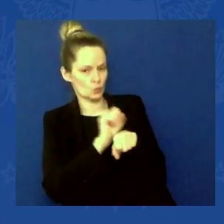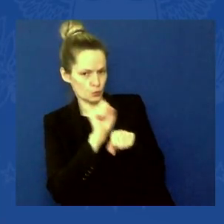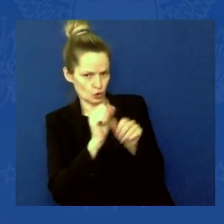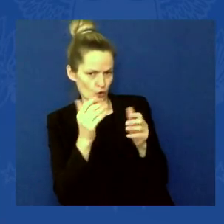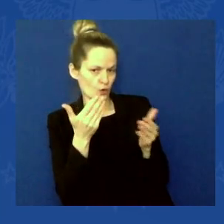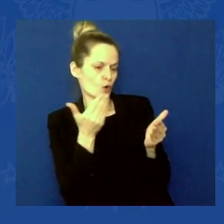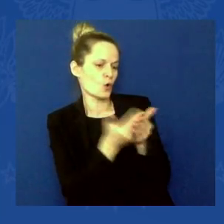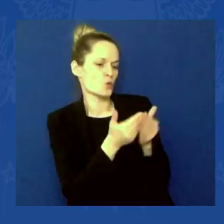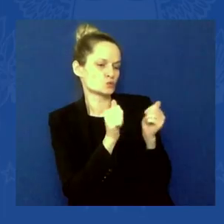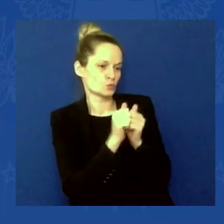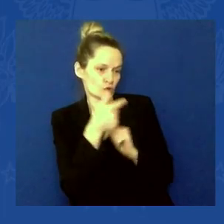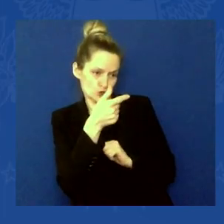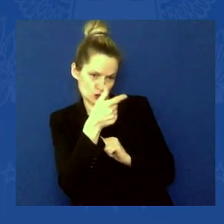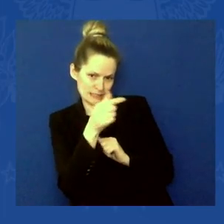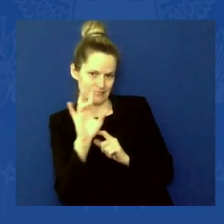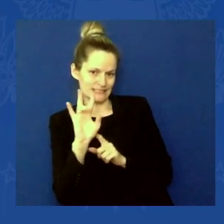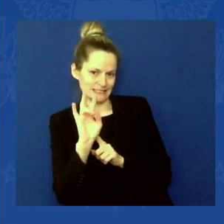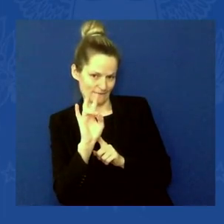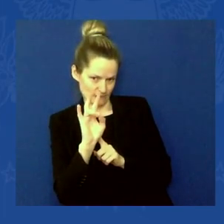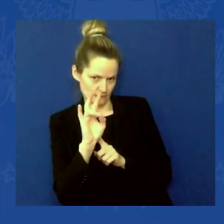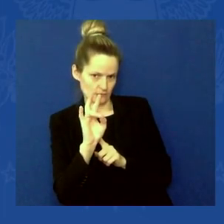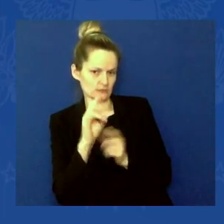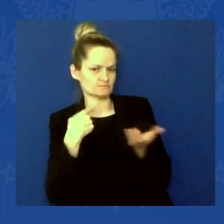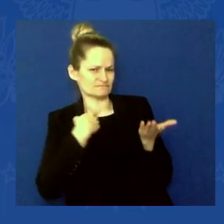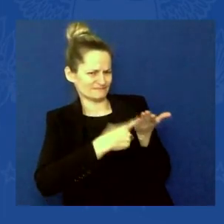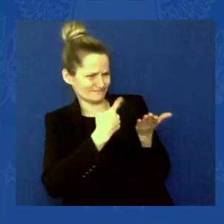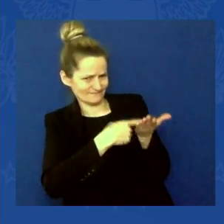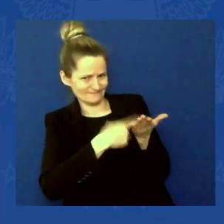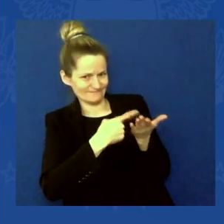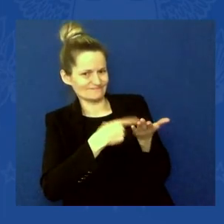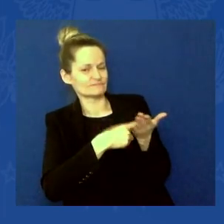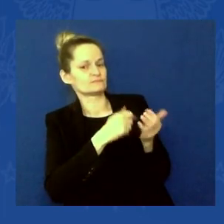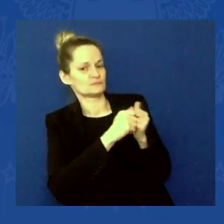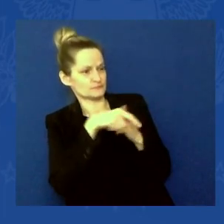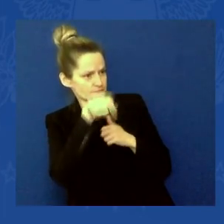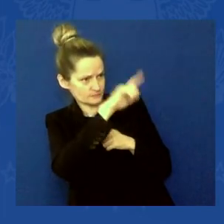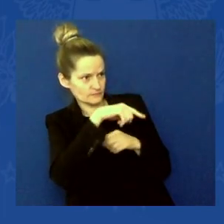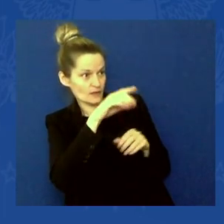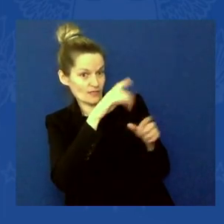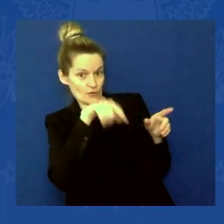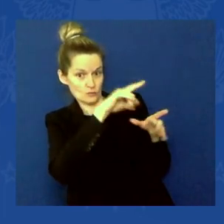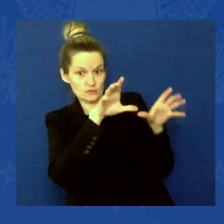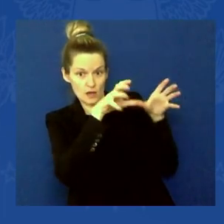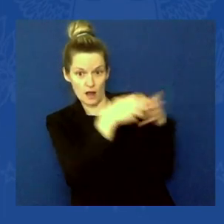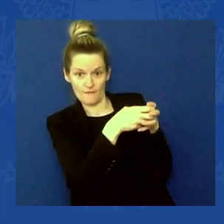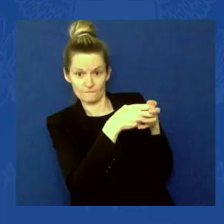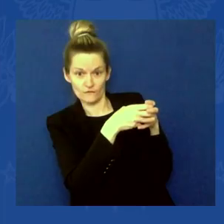I'll be doing a conference with them, I think, Tuesday -- I'm not certain -- and we'll have that discussion.